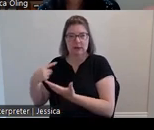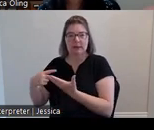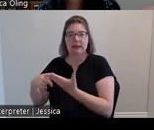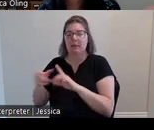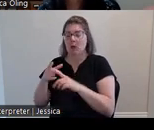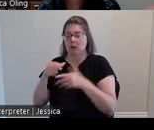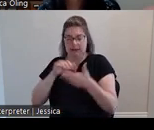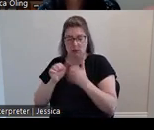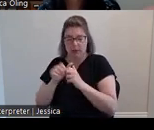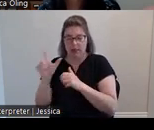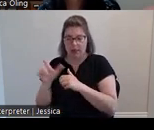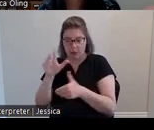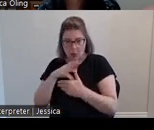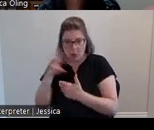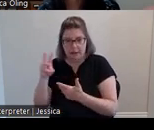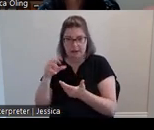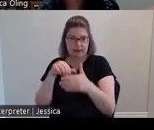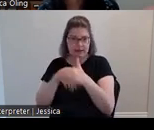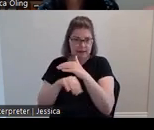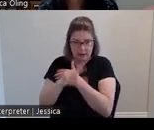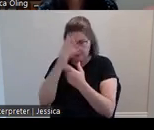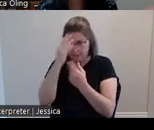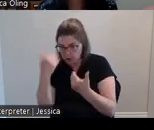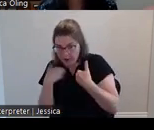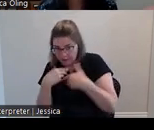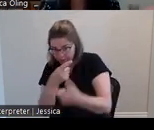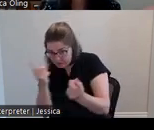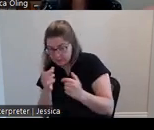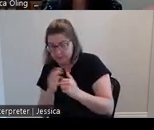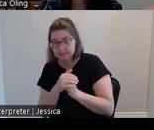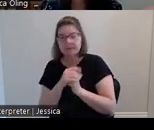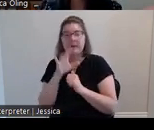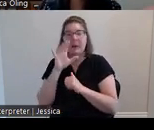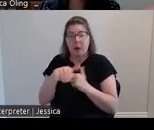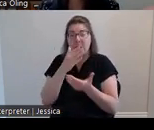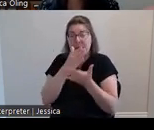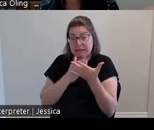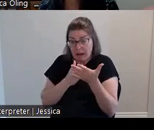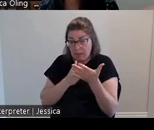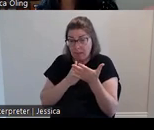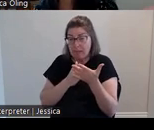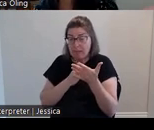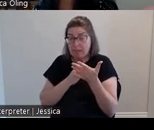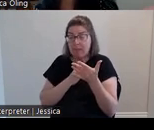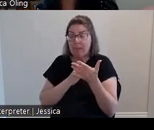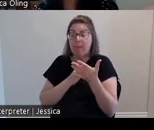and how much accessibility information is on there. So those are some ways, obviously, of, uh, communicating practises.